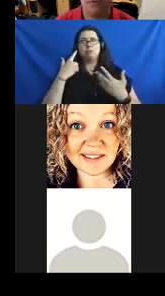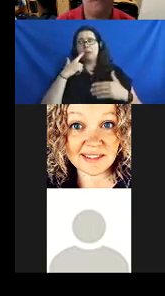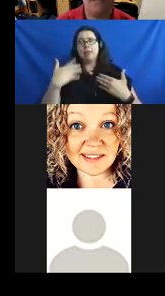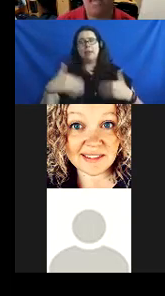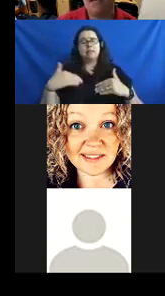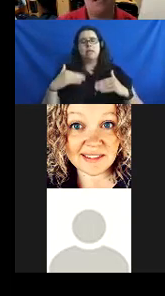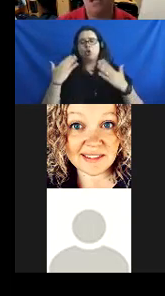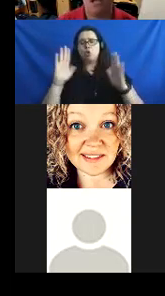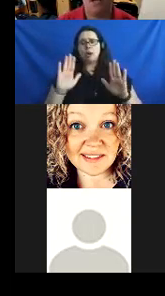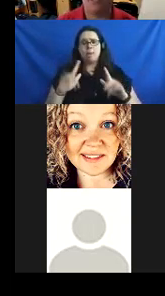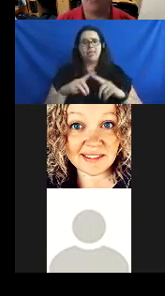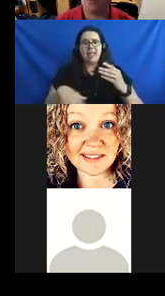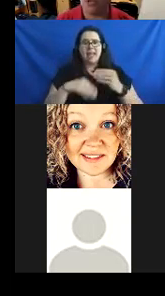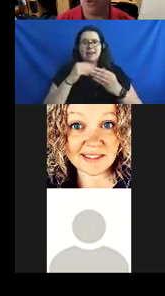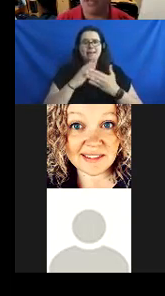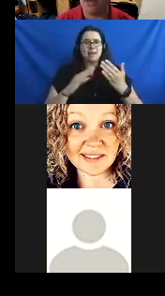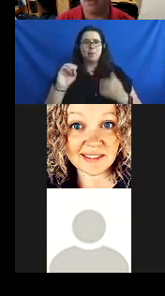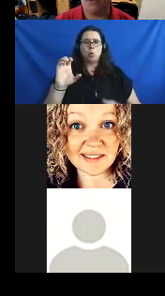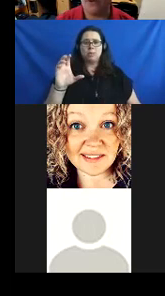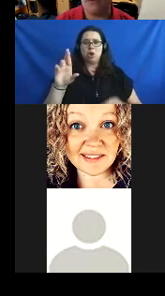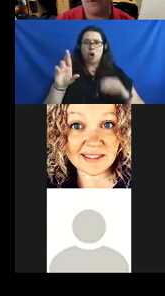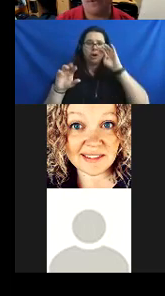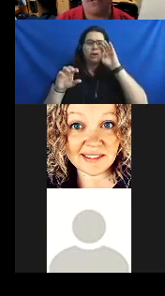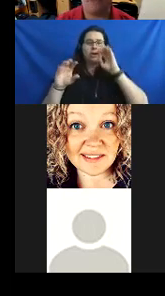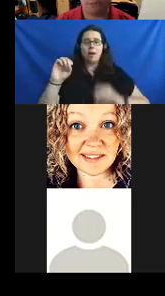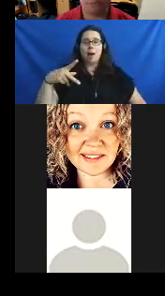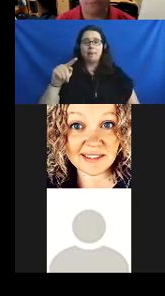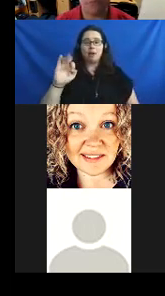THEY ADDED SOME OCR, THE OPTICAL CHARACTER RECOGNITION,